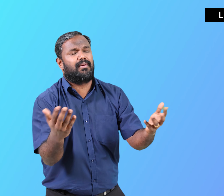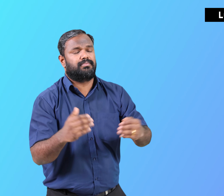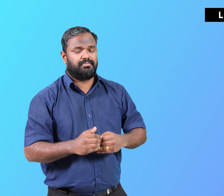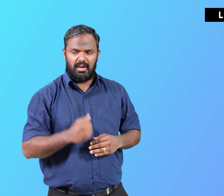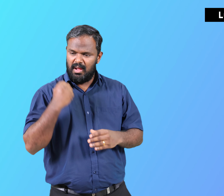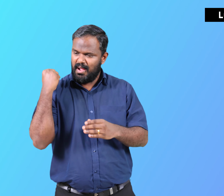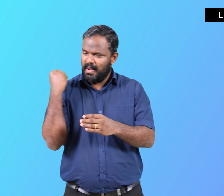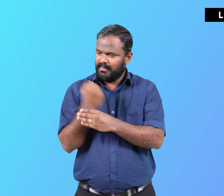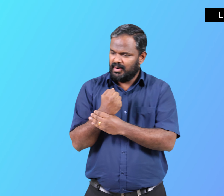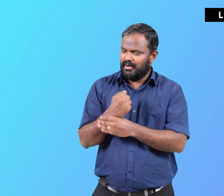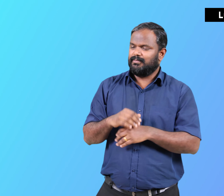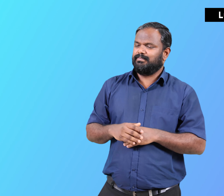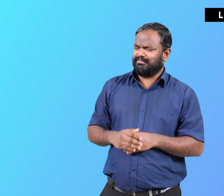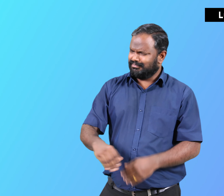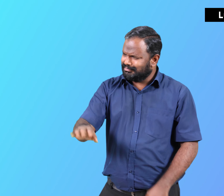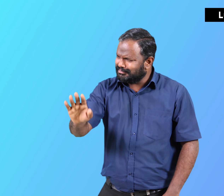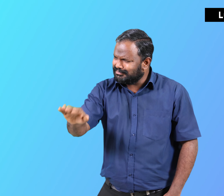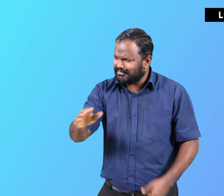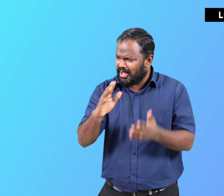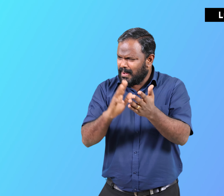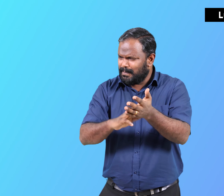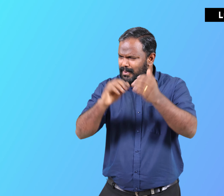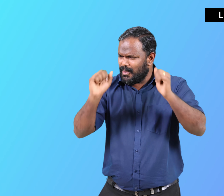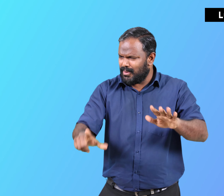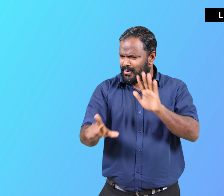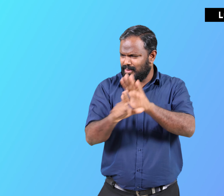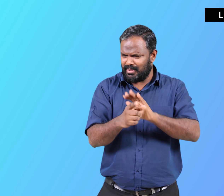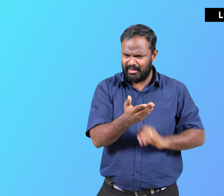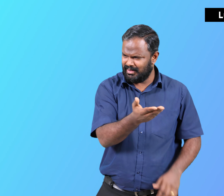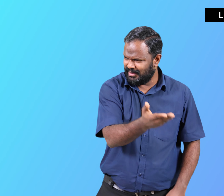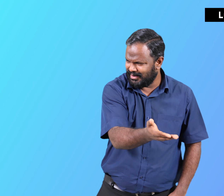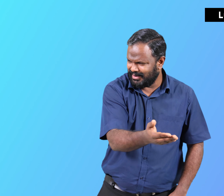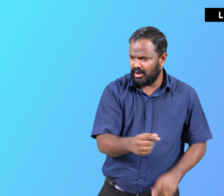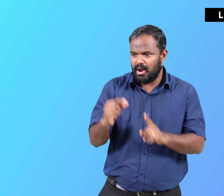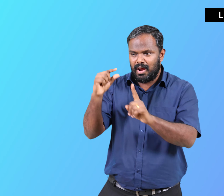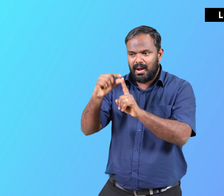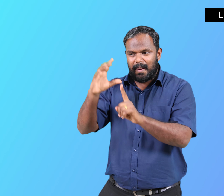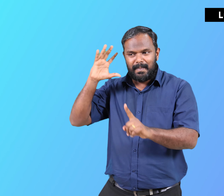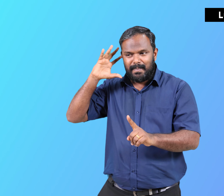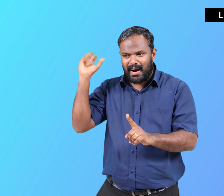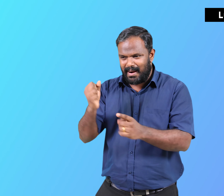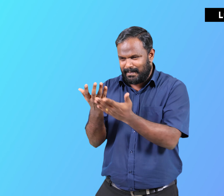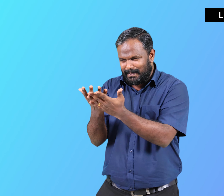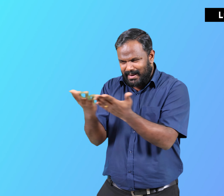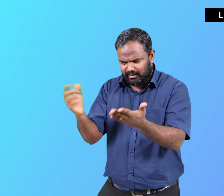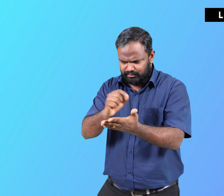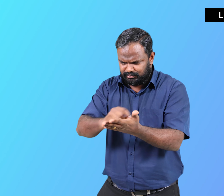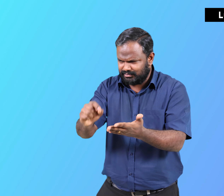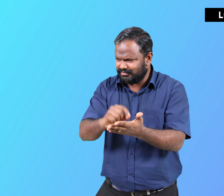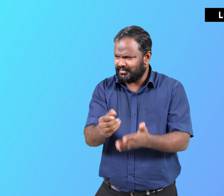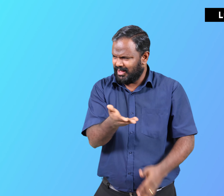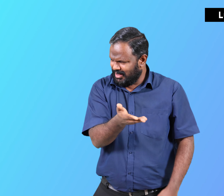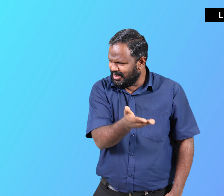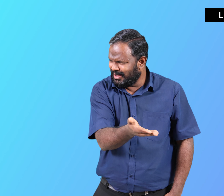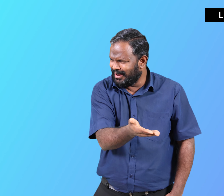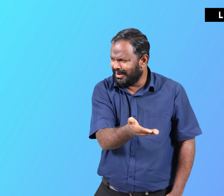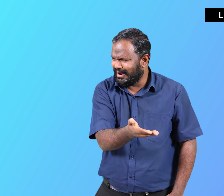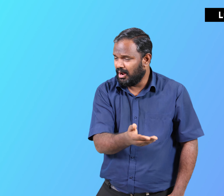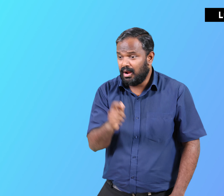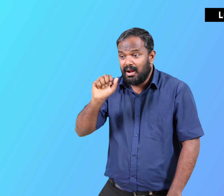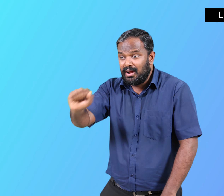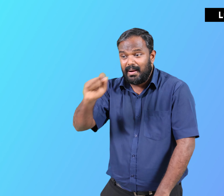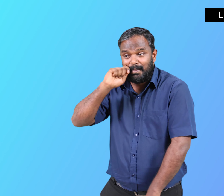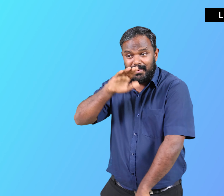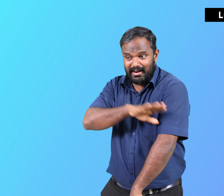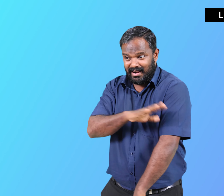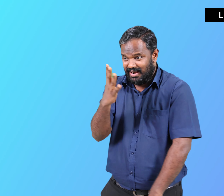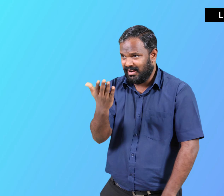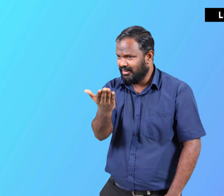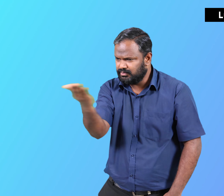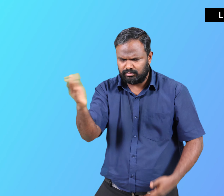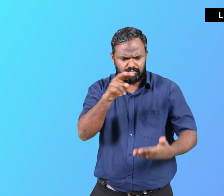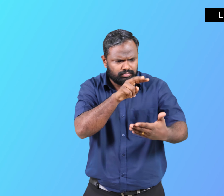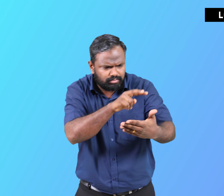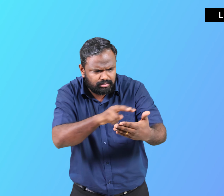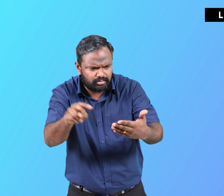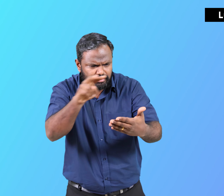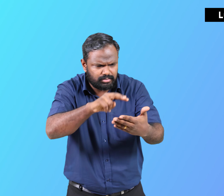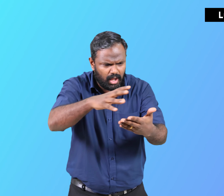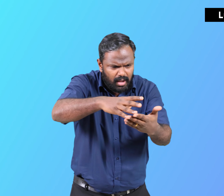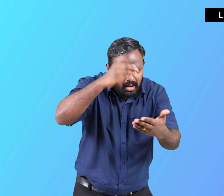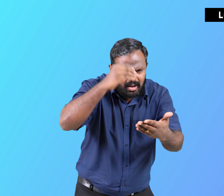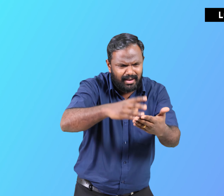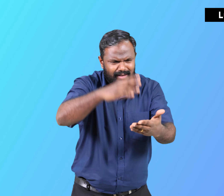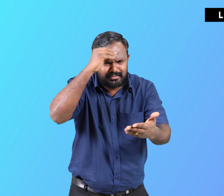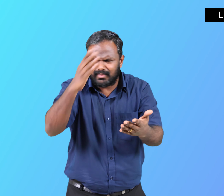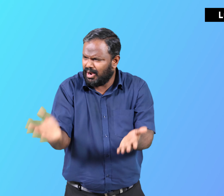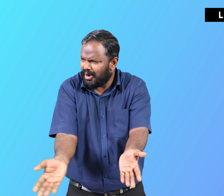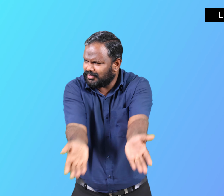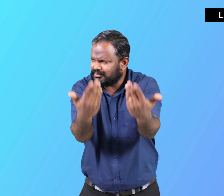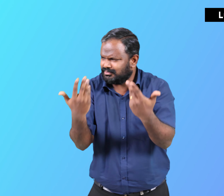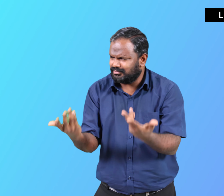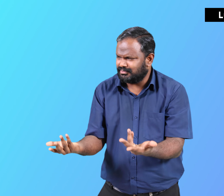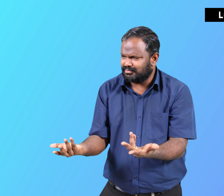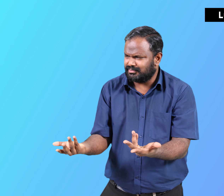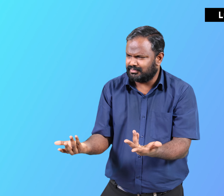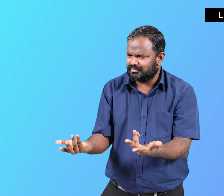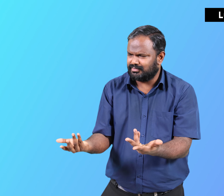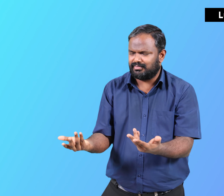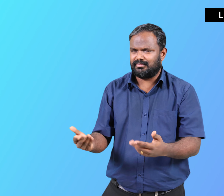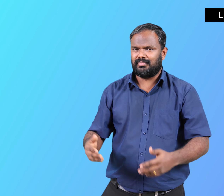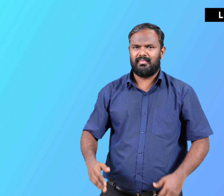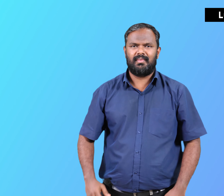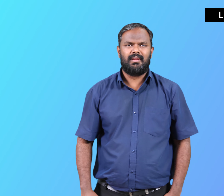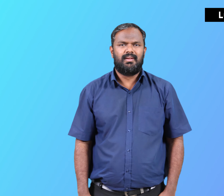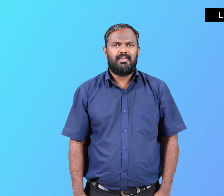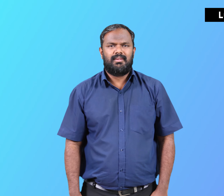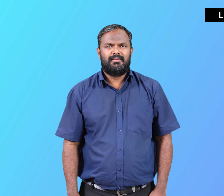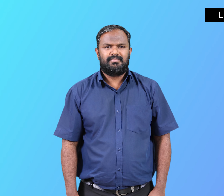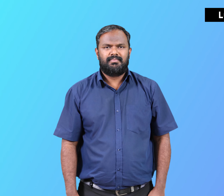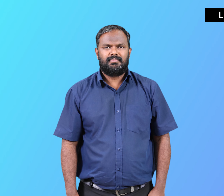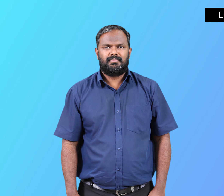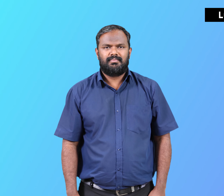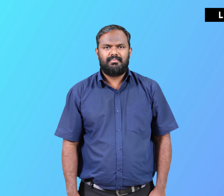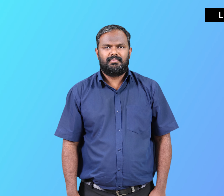“But Abraham said, ‘They have the Law of Moses and the writings of the prophets to read; let them learn from that.’